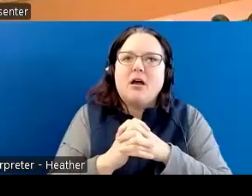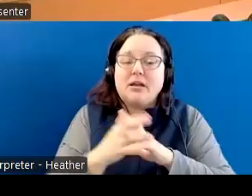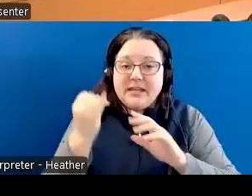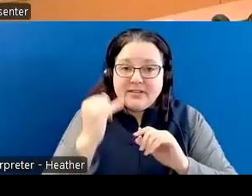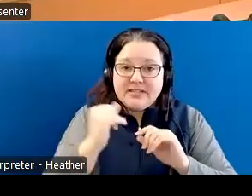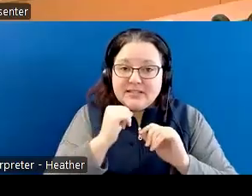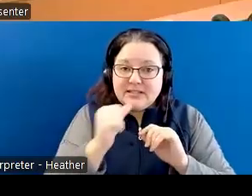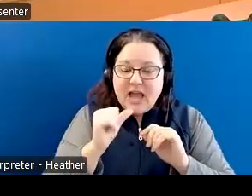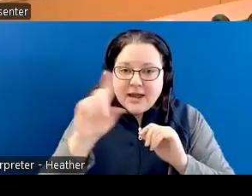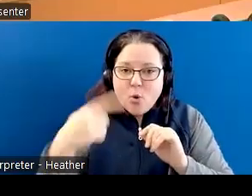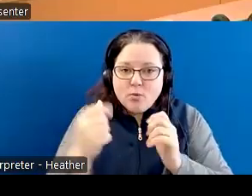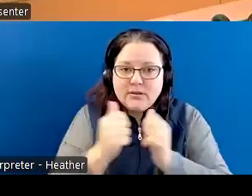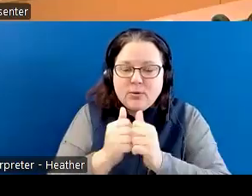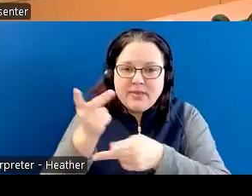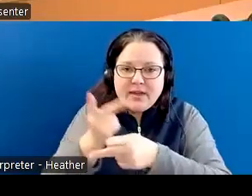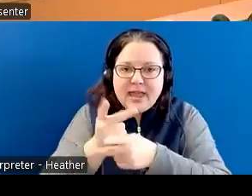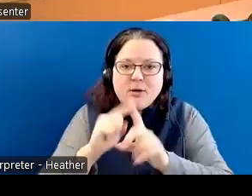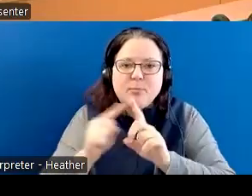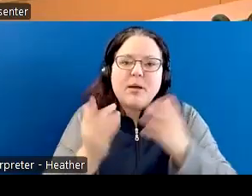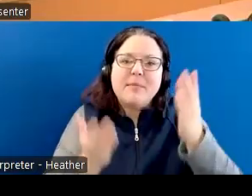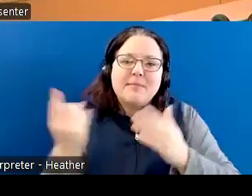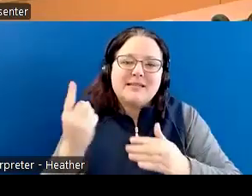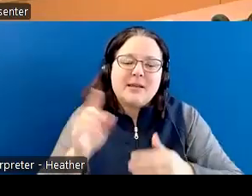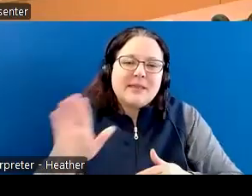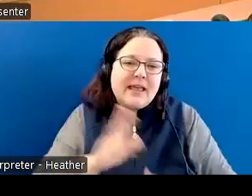if it's something that's going on in their personal life, if it's them having trouble